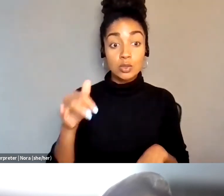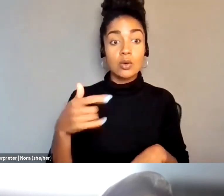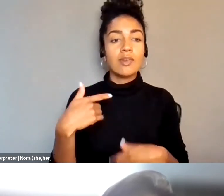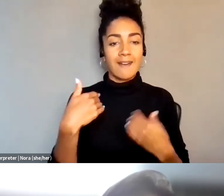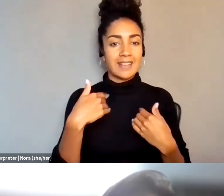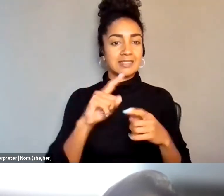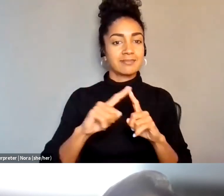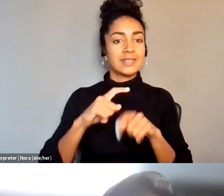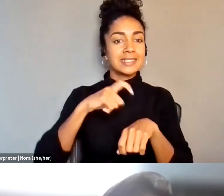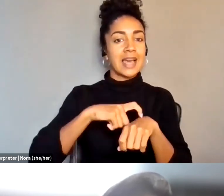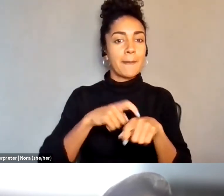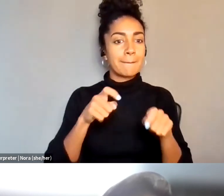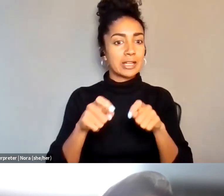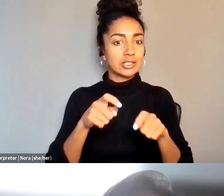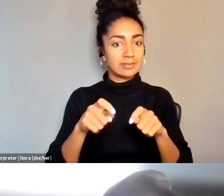I can manage my self-study time more properly.